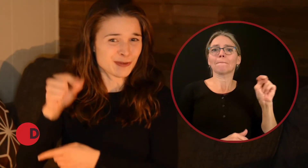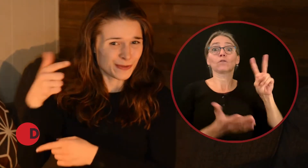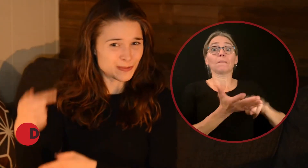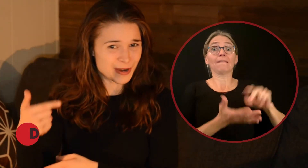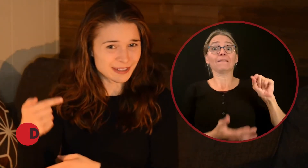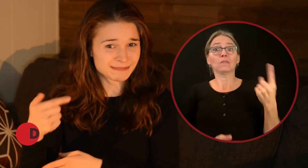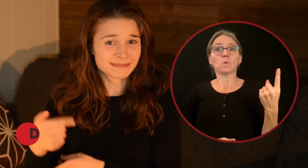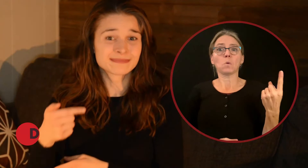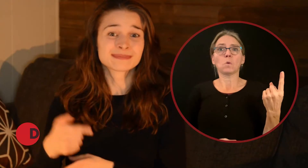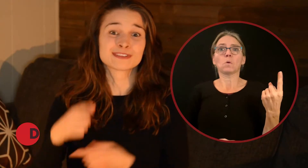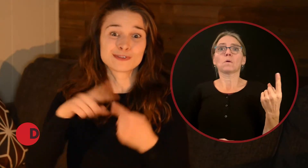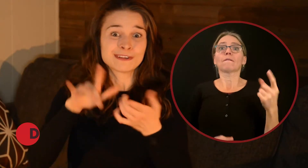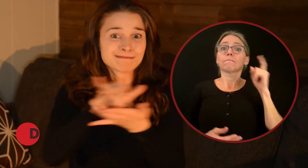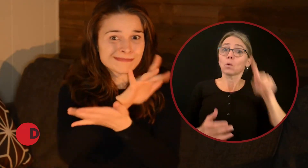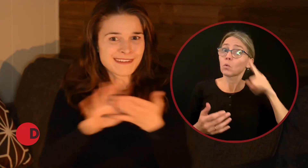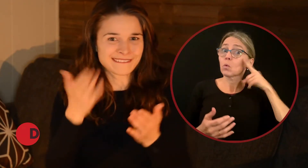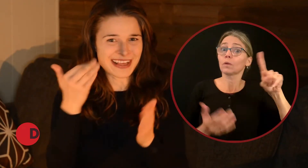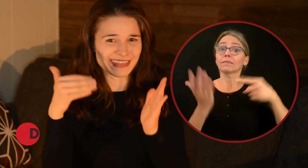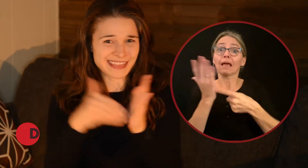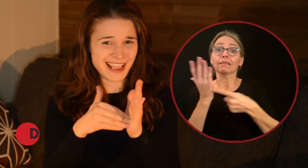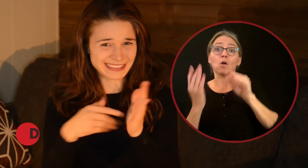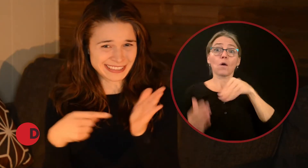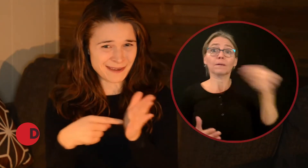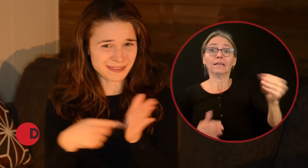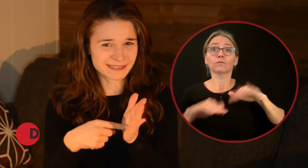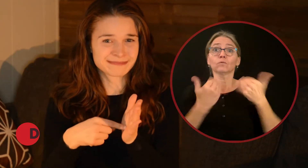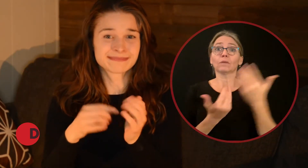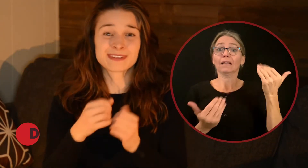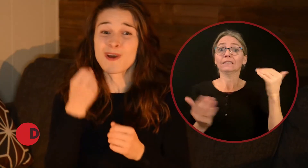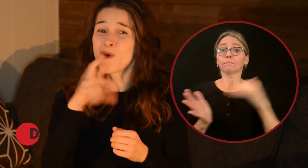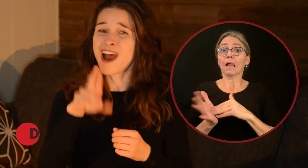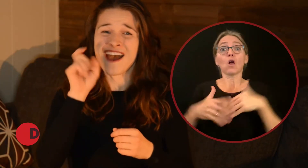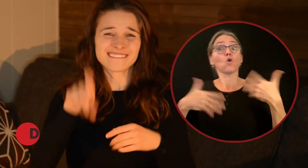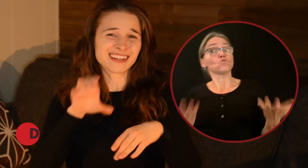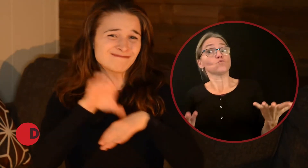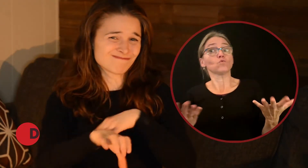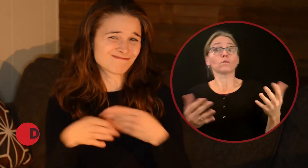November 2021 to pay off the $15,000 deficit or be forced to